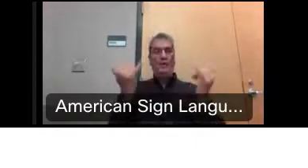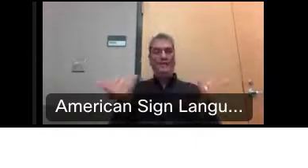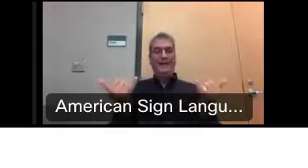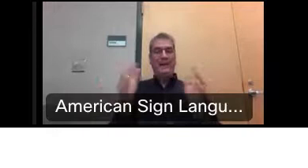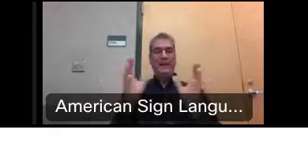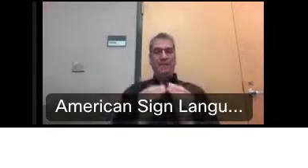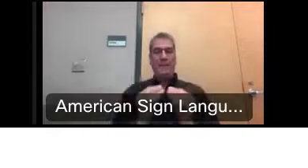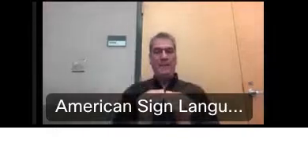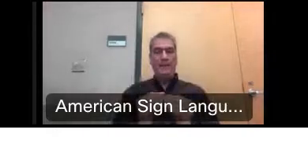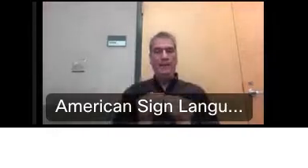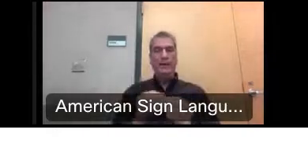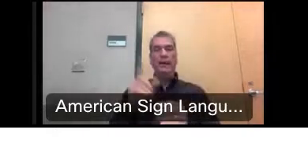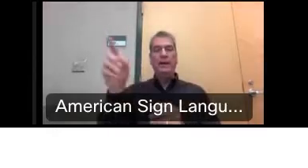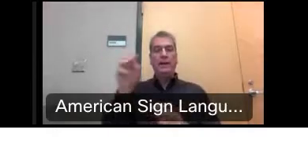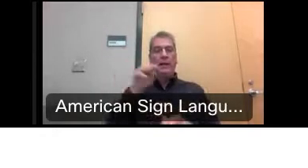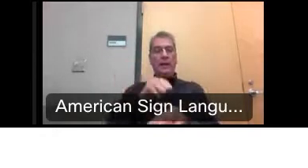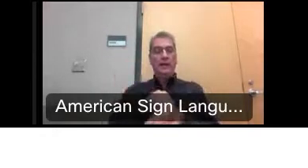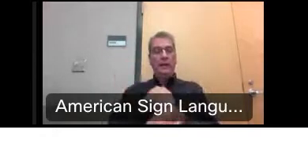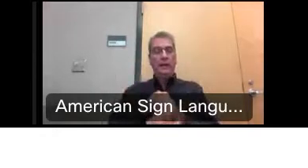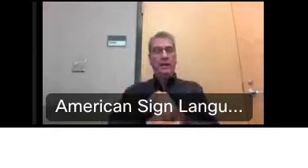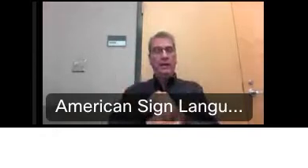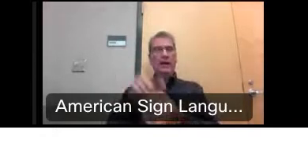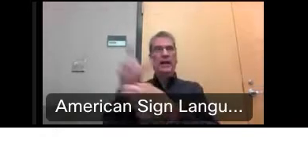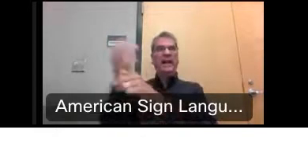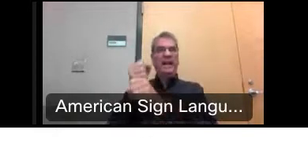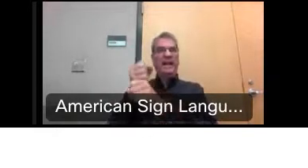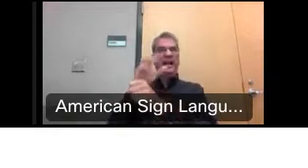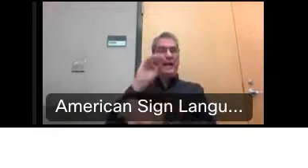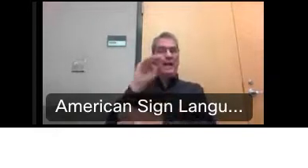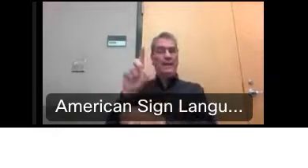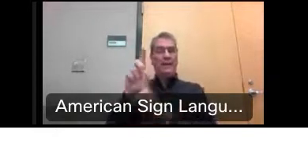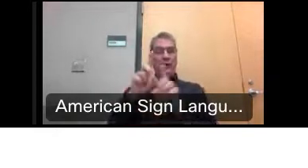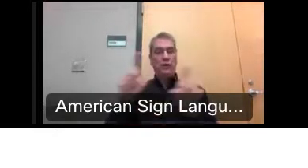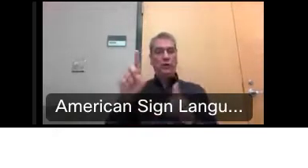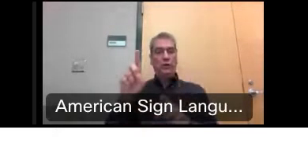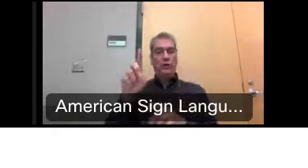Dr. stats earned his MD degree from the University of Pittsburgh.